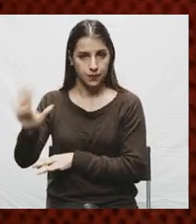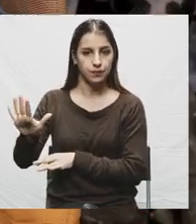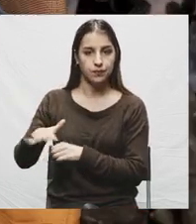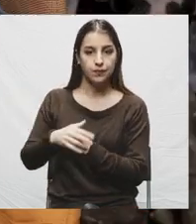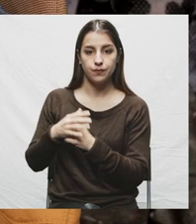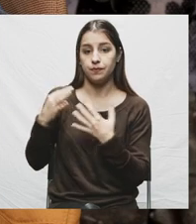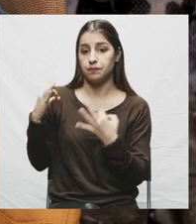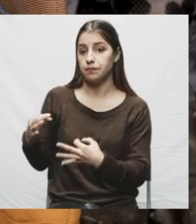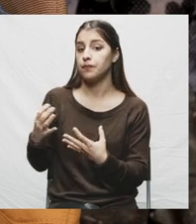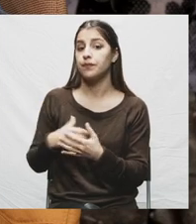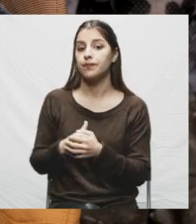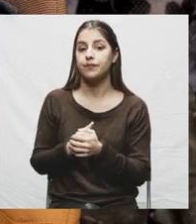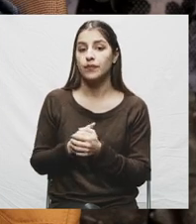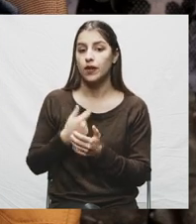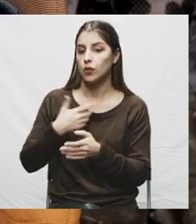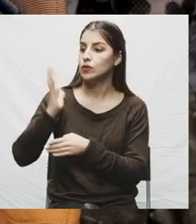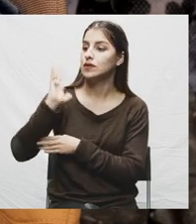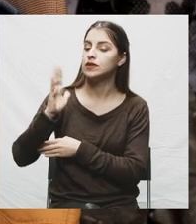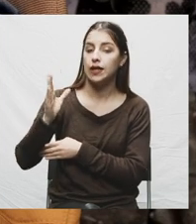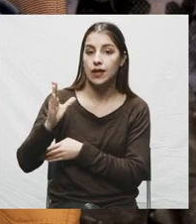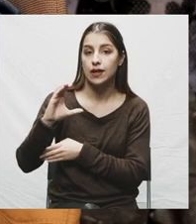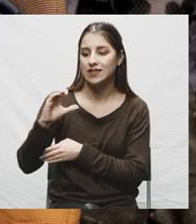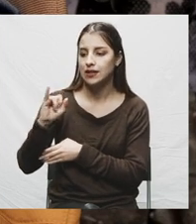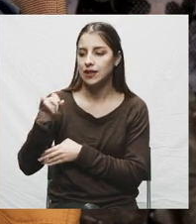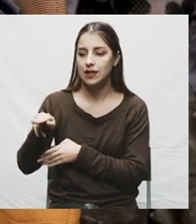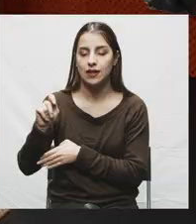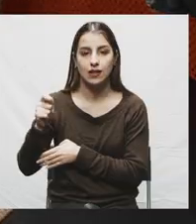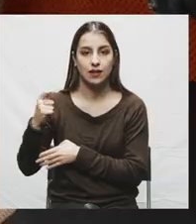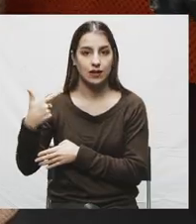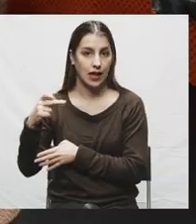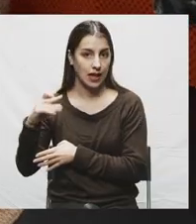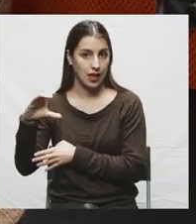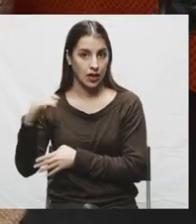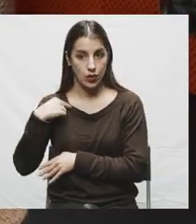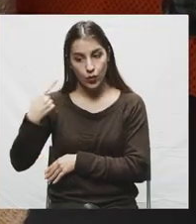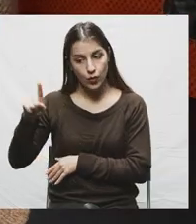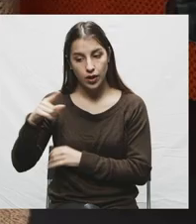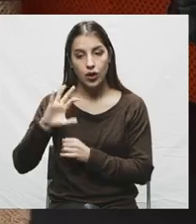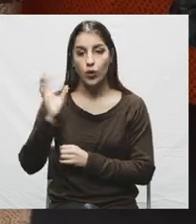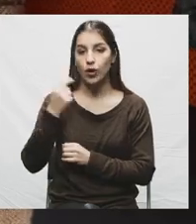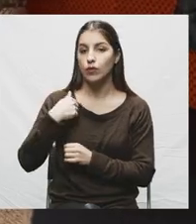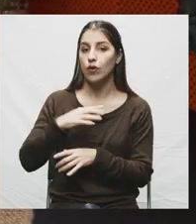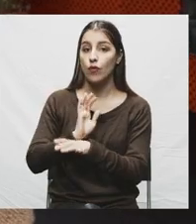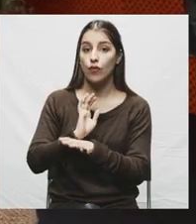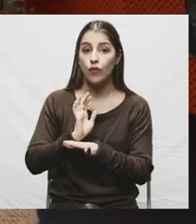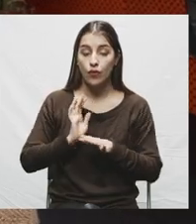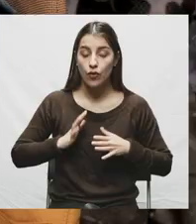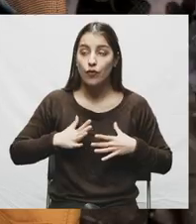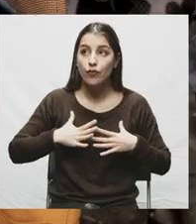And so... I used to go to the cinematheque everytime I could when I didn’t have classes or a teacher was absent, during high school years.